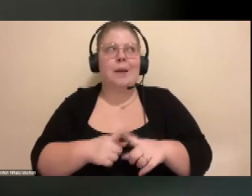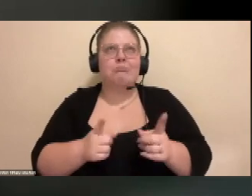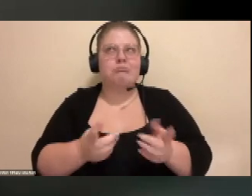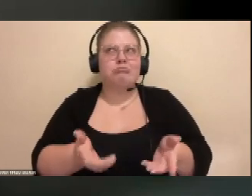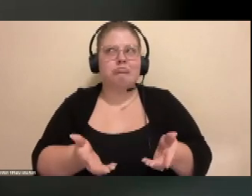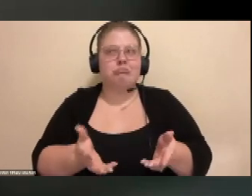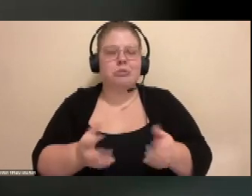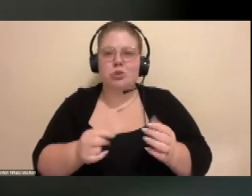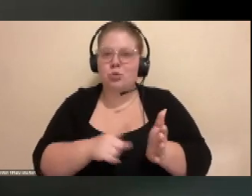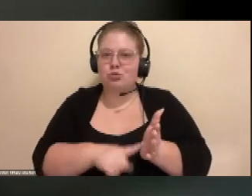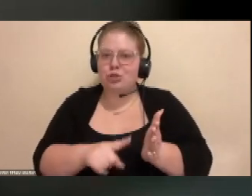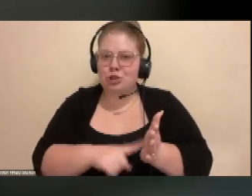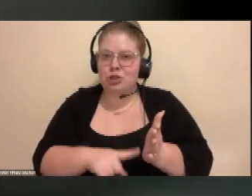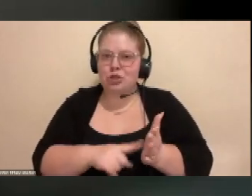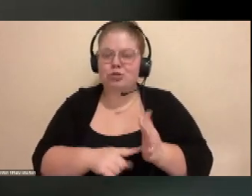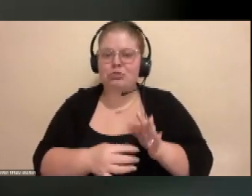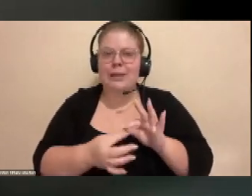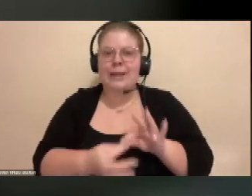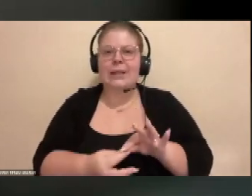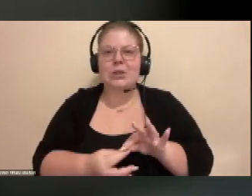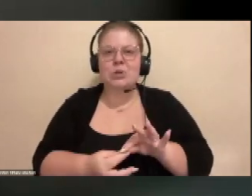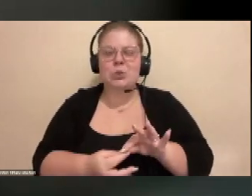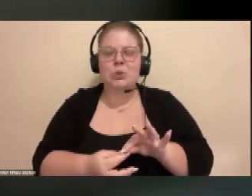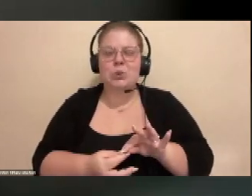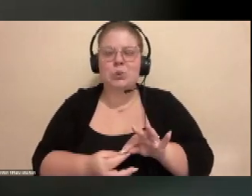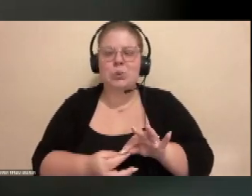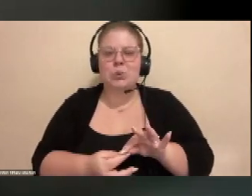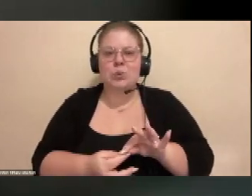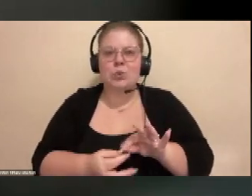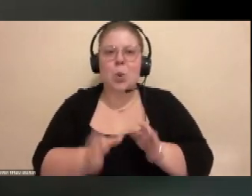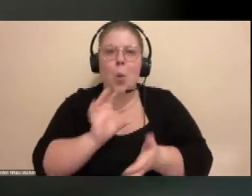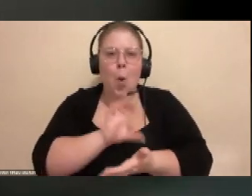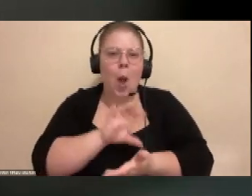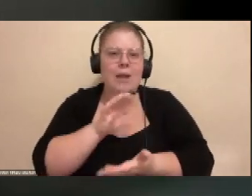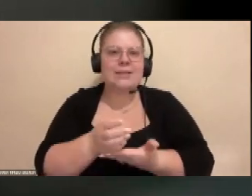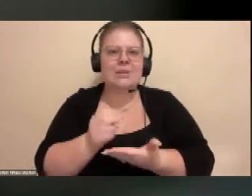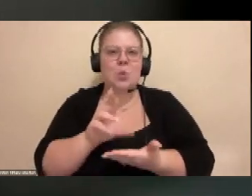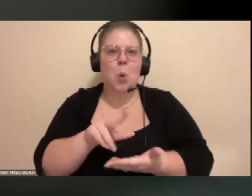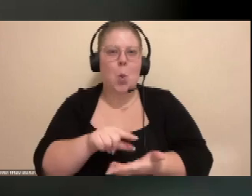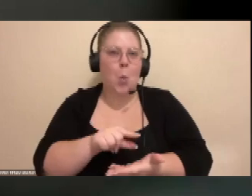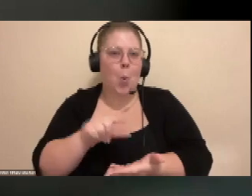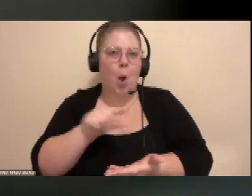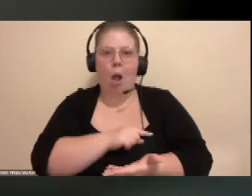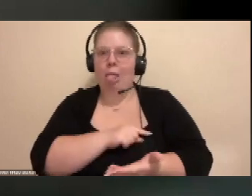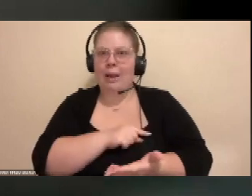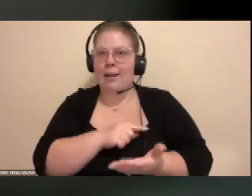any quantity or quality that tells us how to do it.